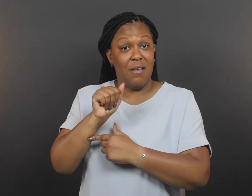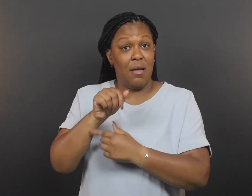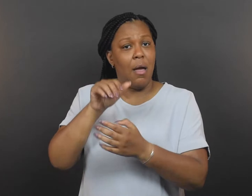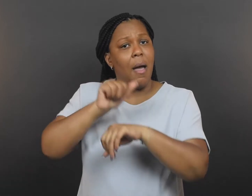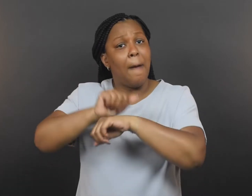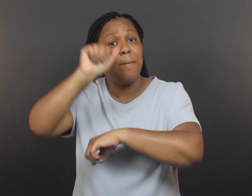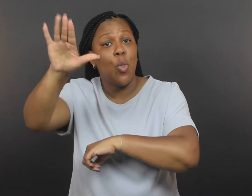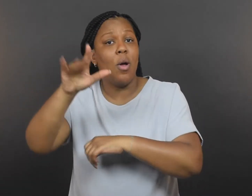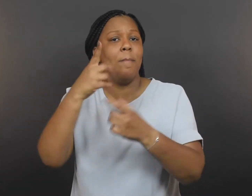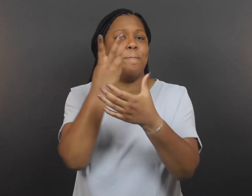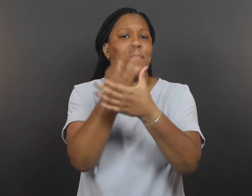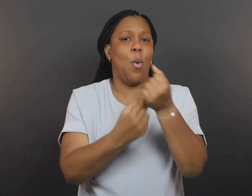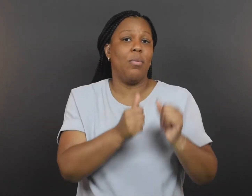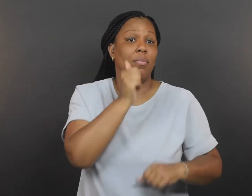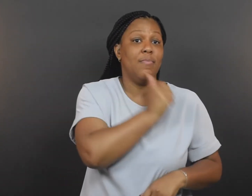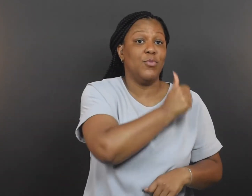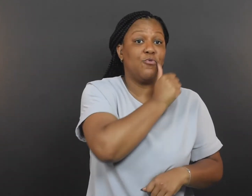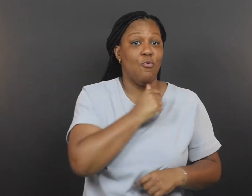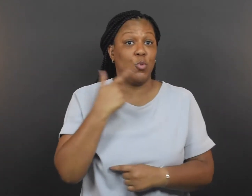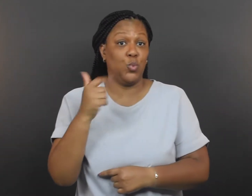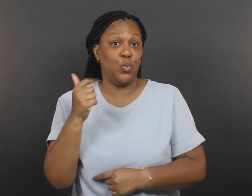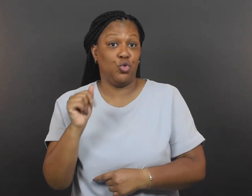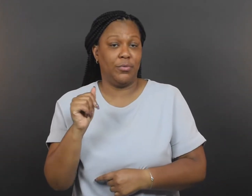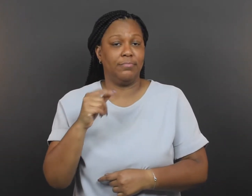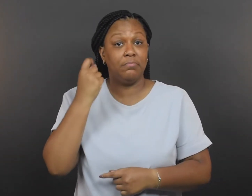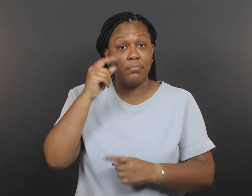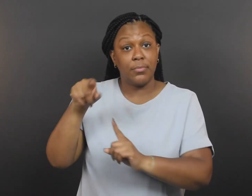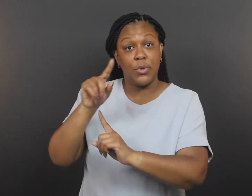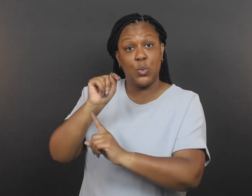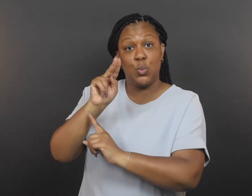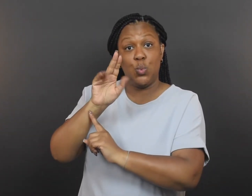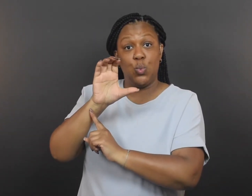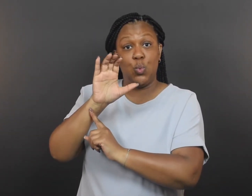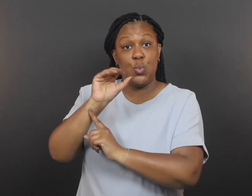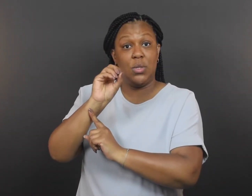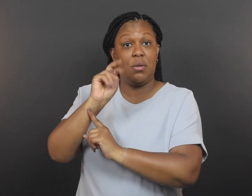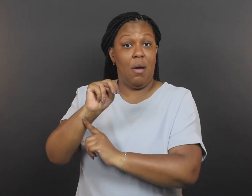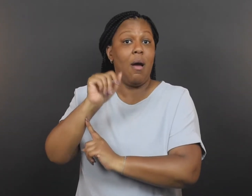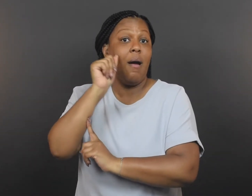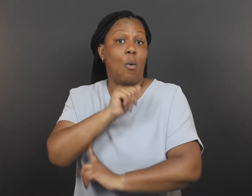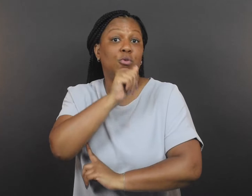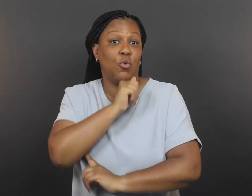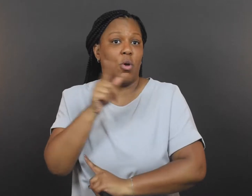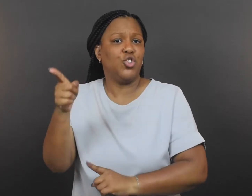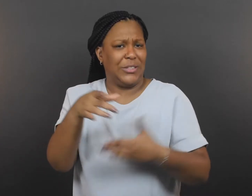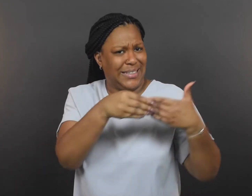Jessica deployed to both Arizona and Georgia. In Tucson, Arizona,